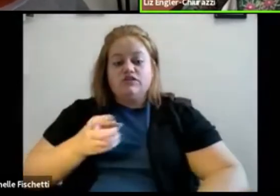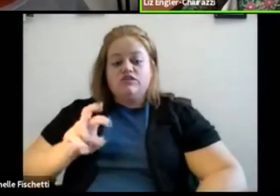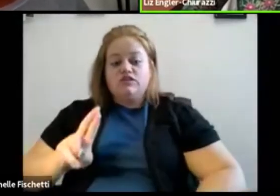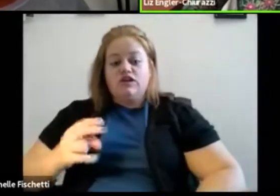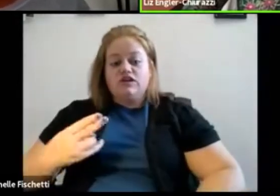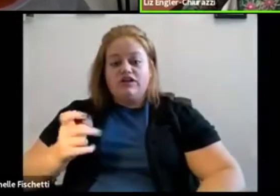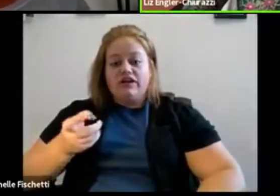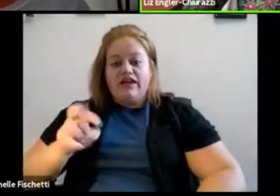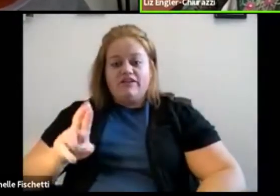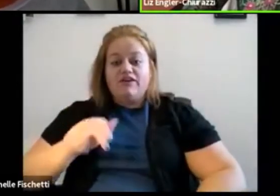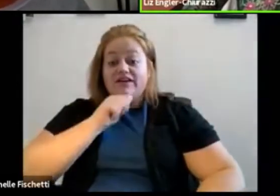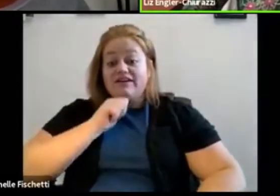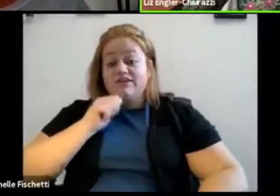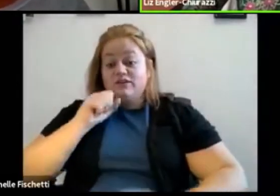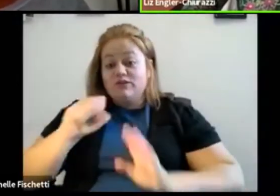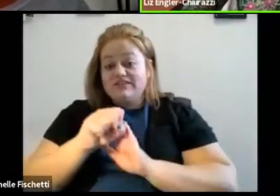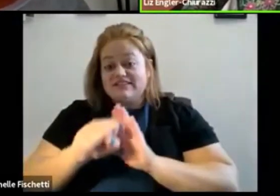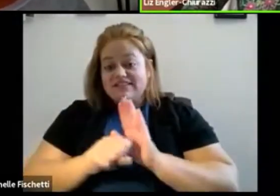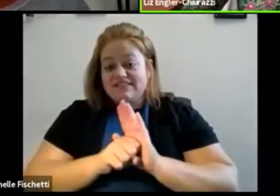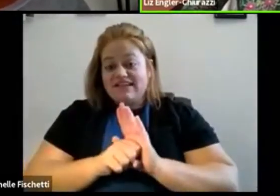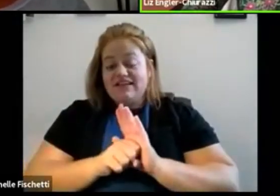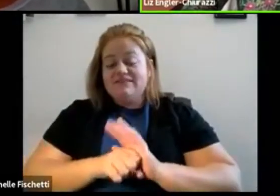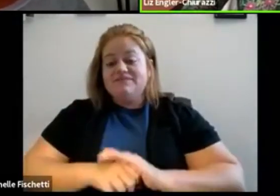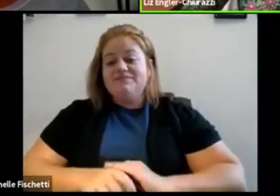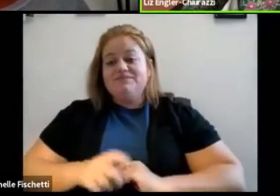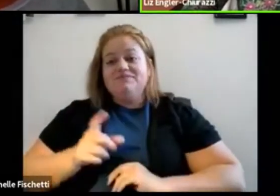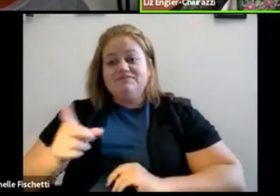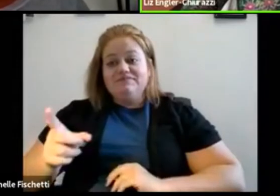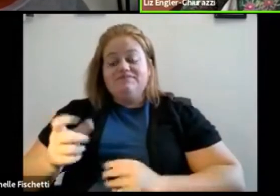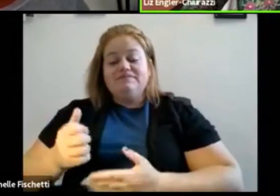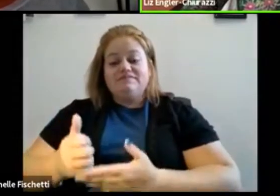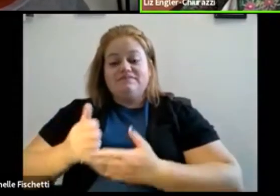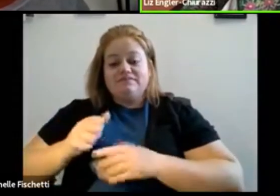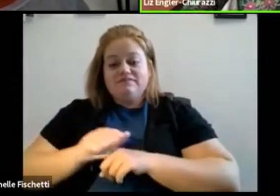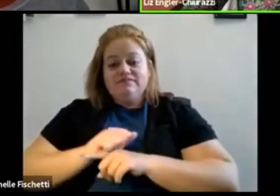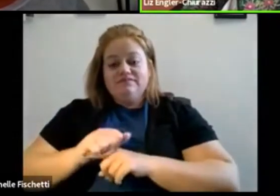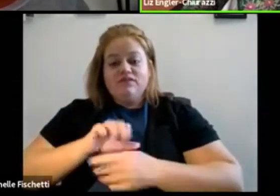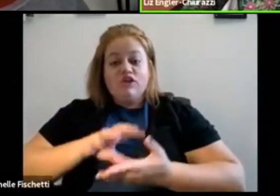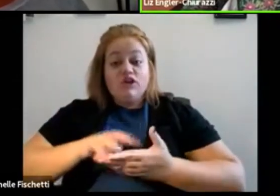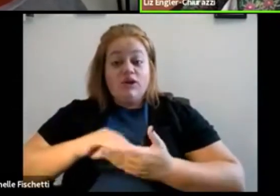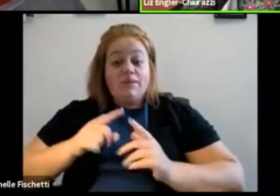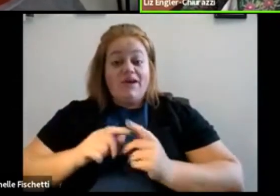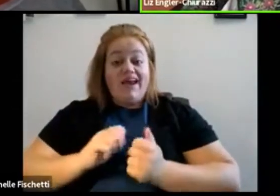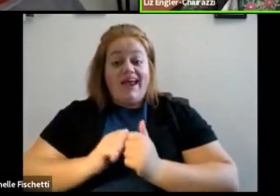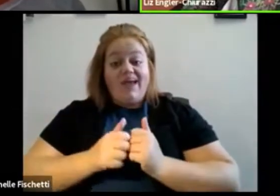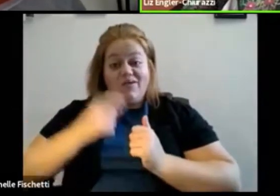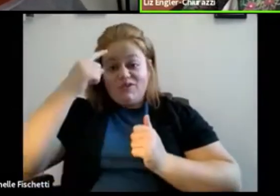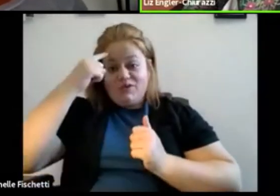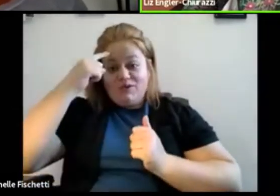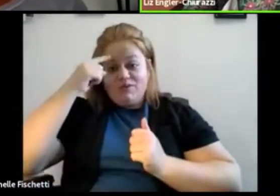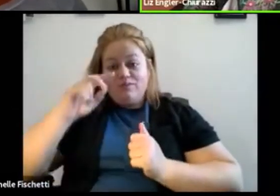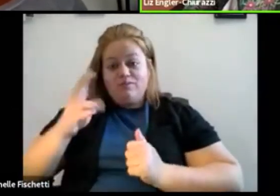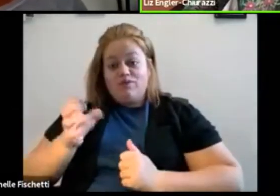State, she trained me in learning about how the brain ages and how hormones like